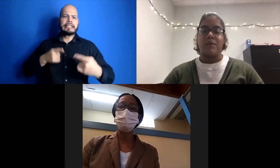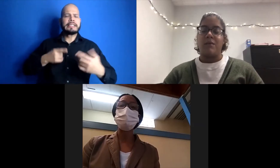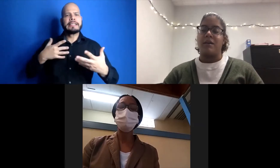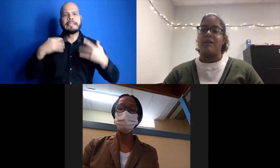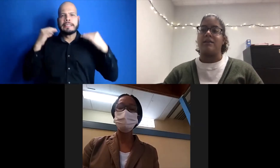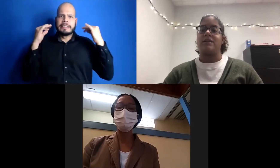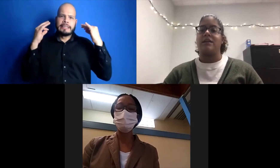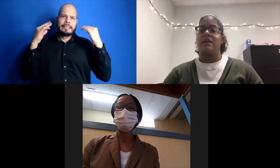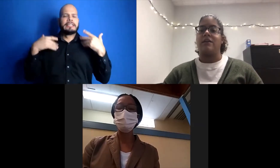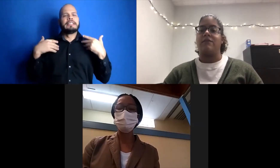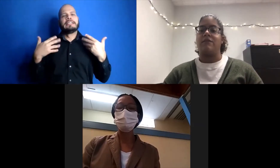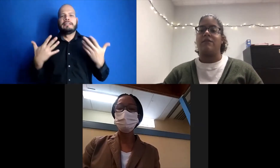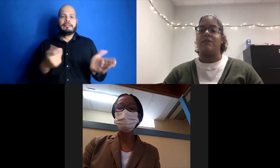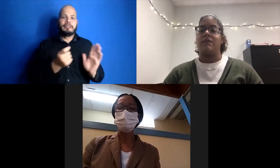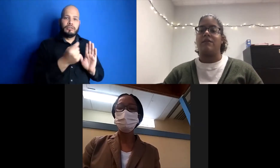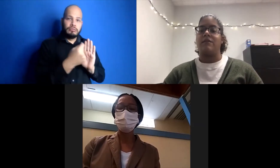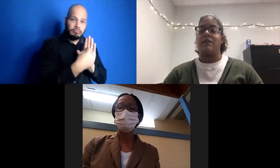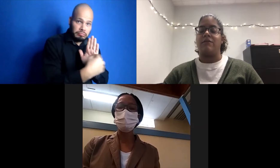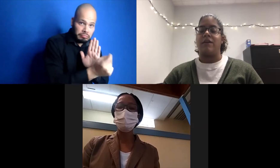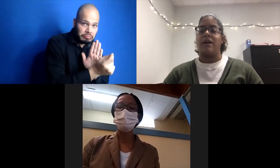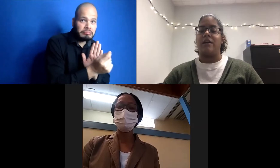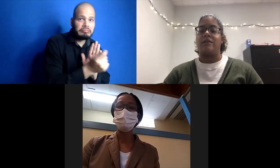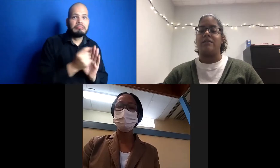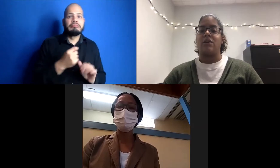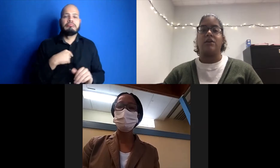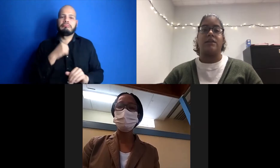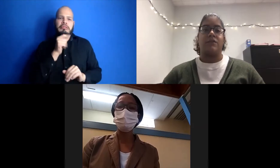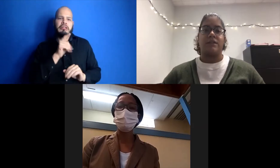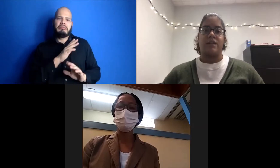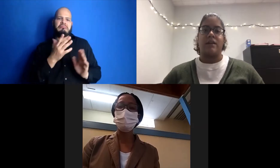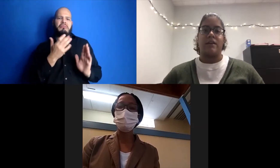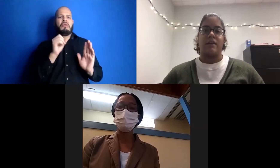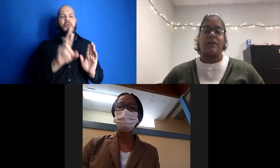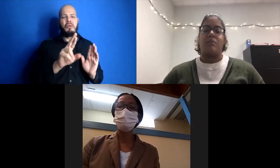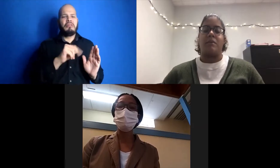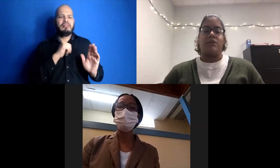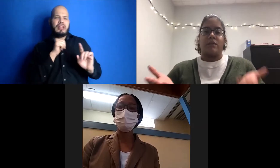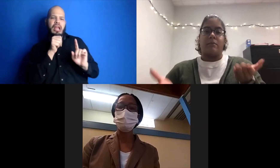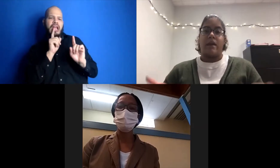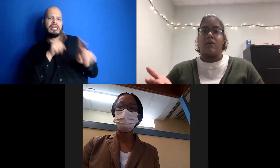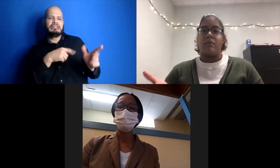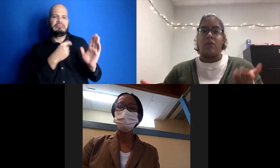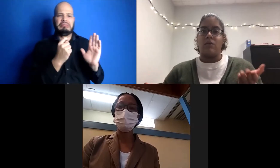because if if I saw a difference in that then I would be able to compare both